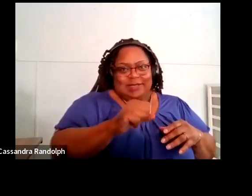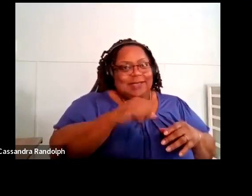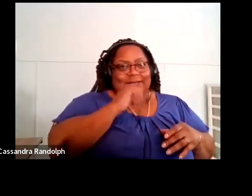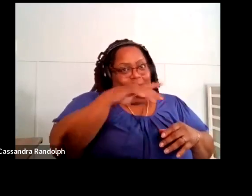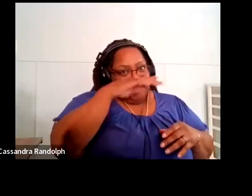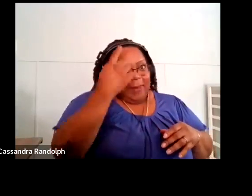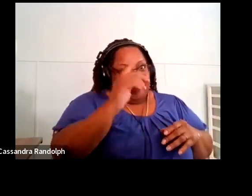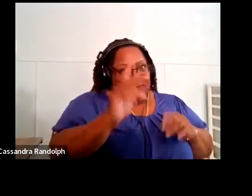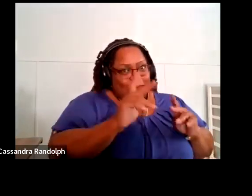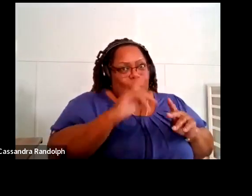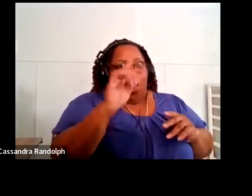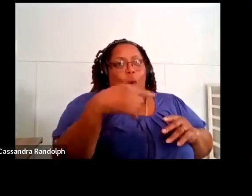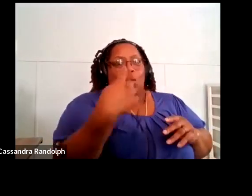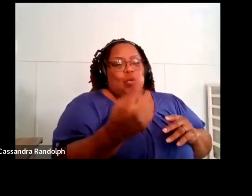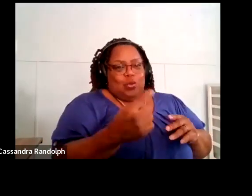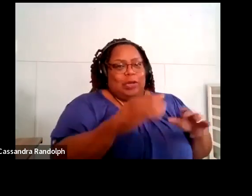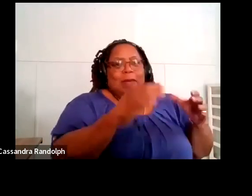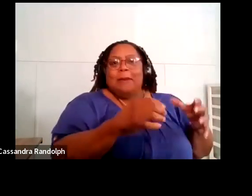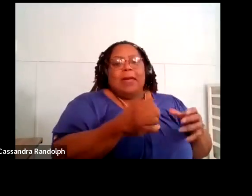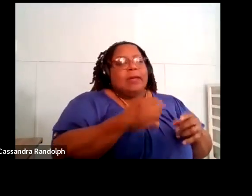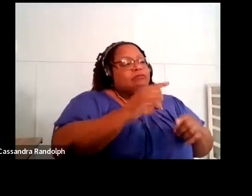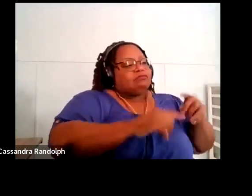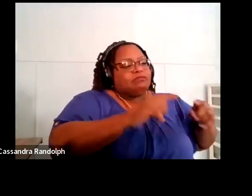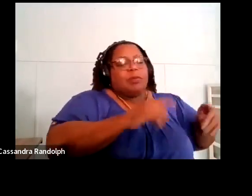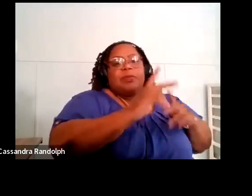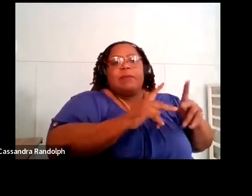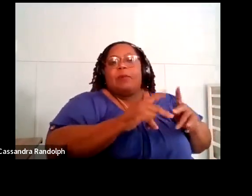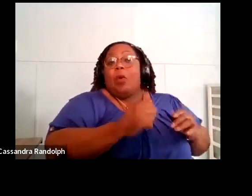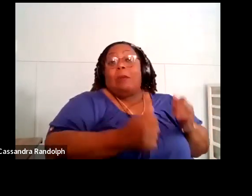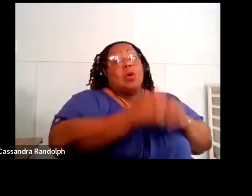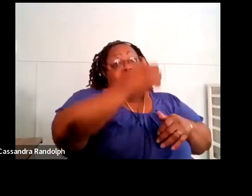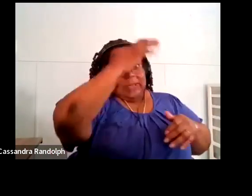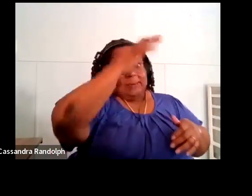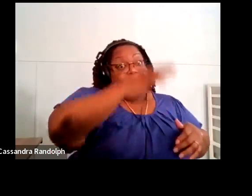charge of the Black Caucus.